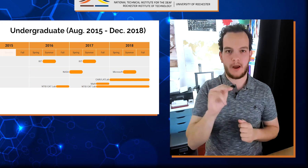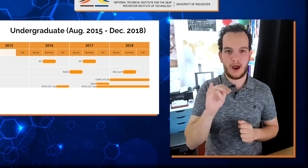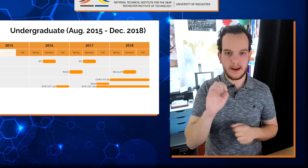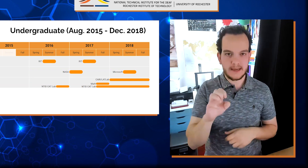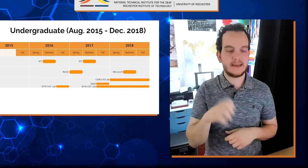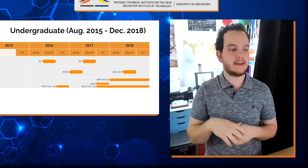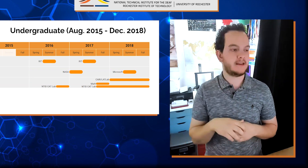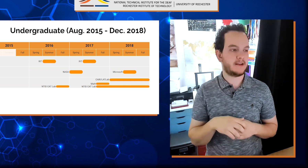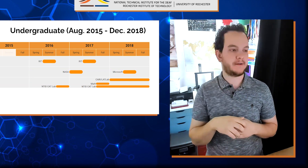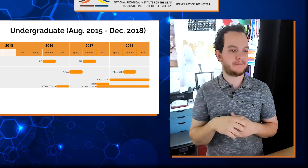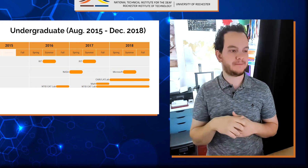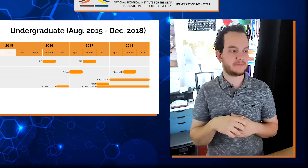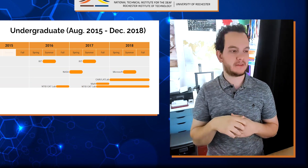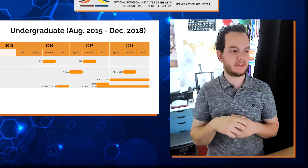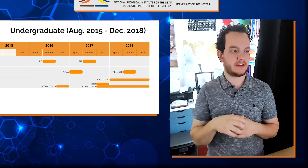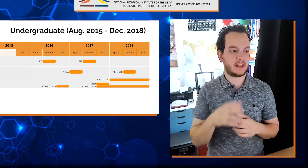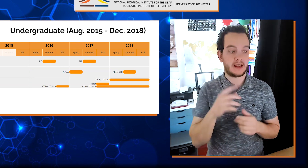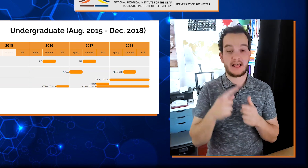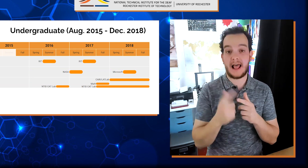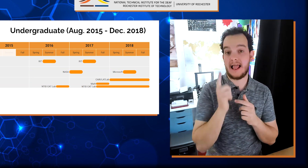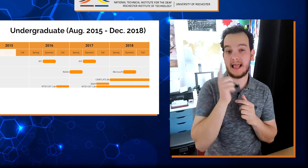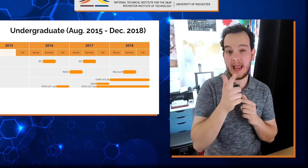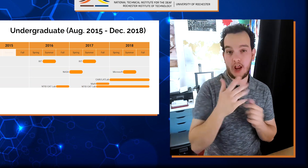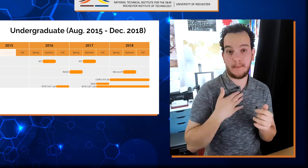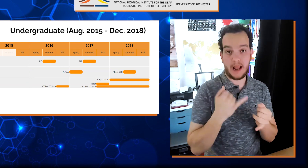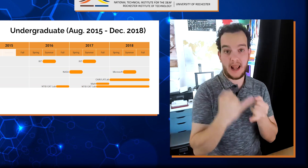mathematics-related research with Bonnie.